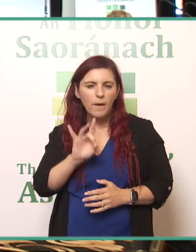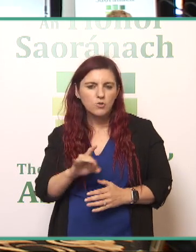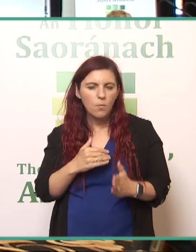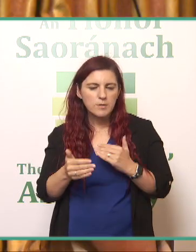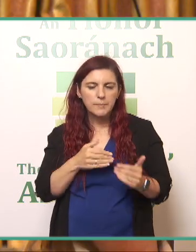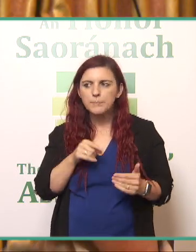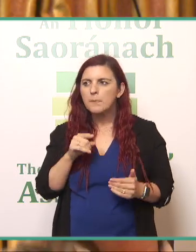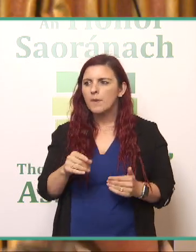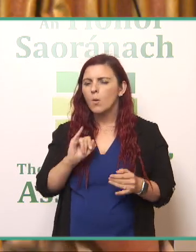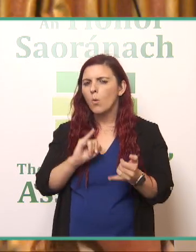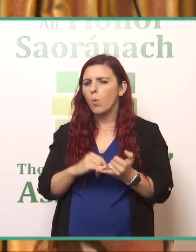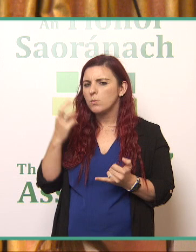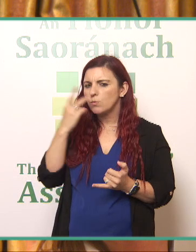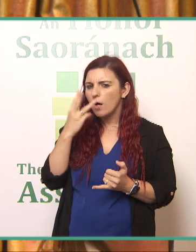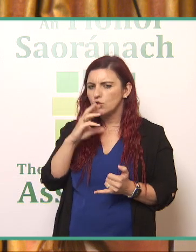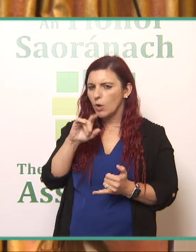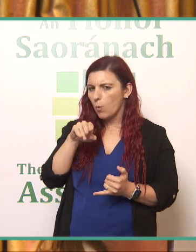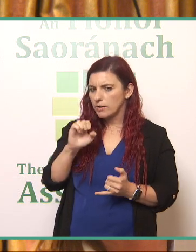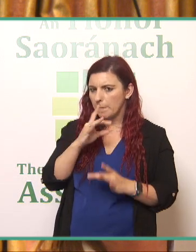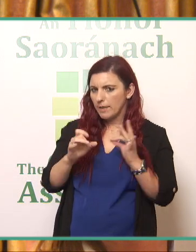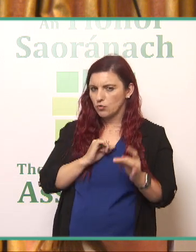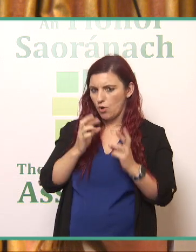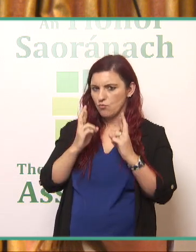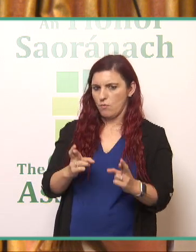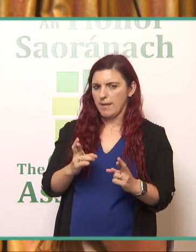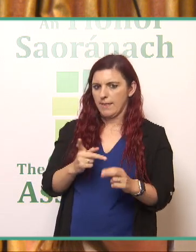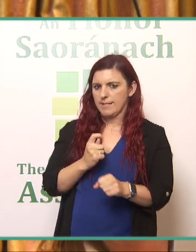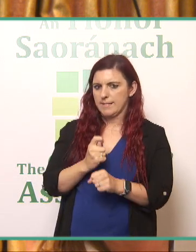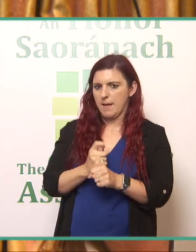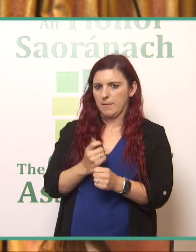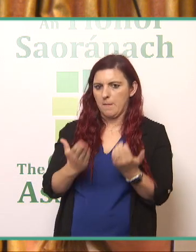keeping an eye on Quail chair to make sure they do it right this time unlike in the 80s in regards to biodiversity.